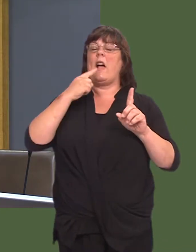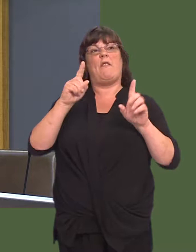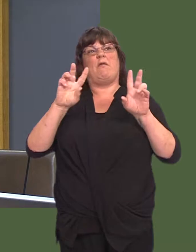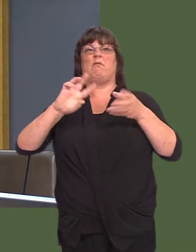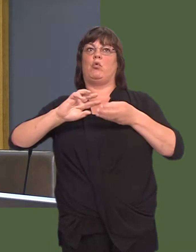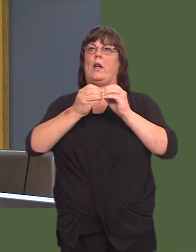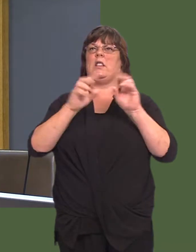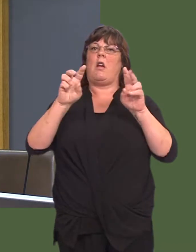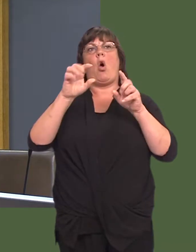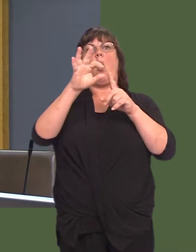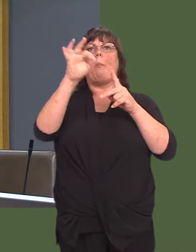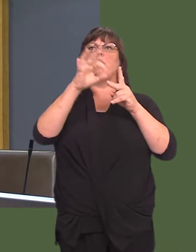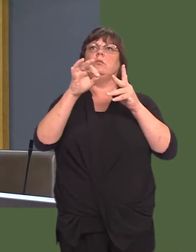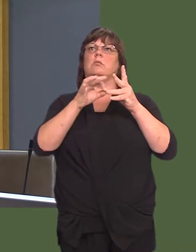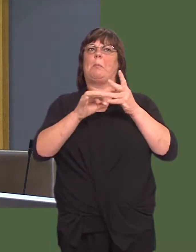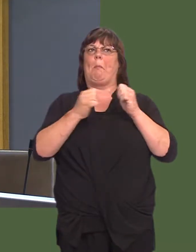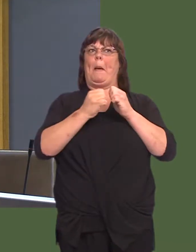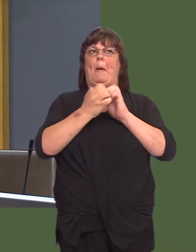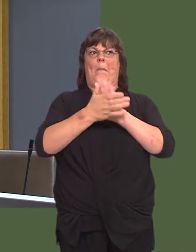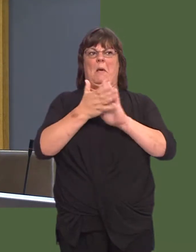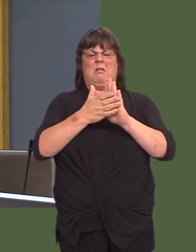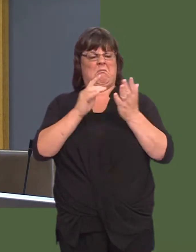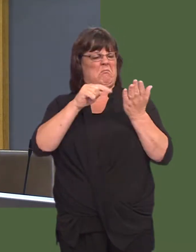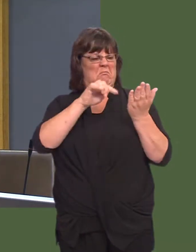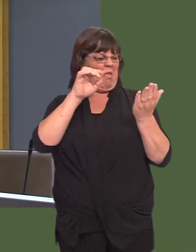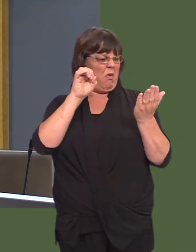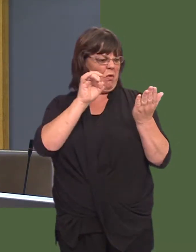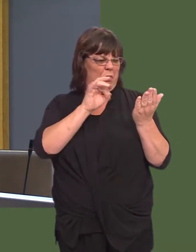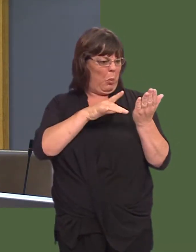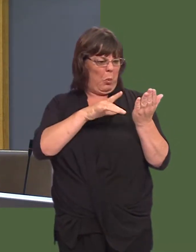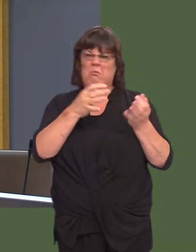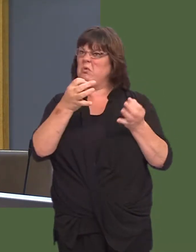paper. There is nothing in it that even approaches a strategy.